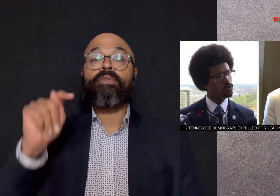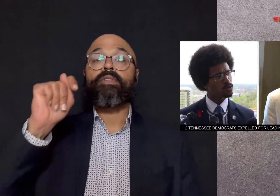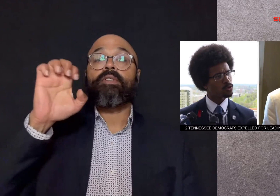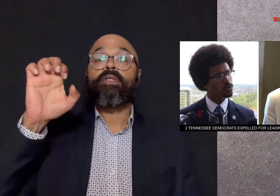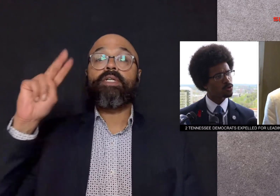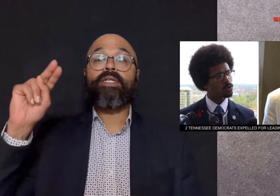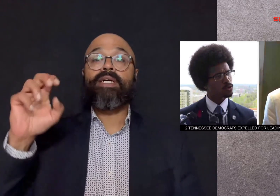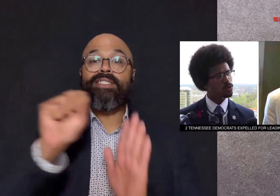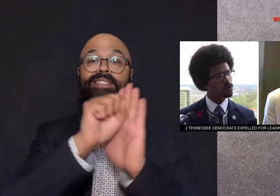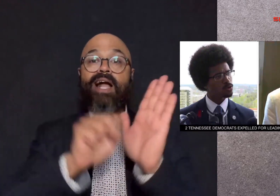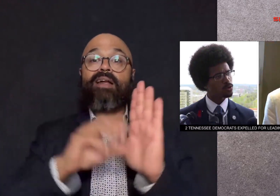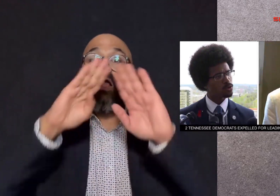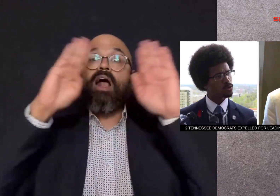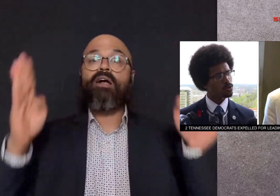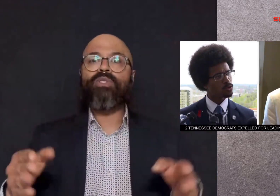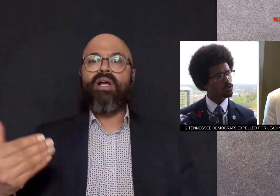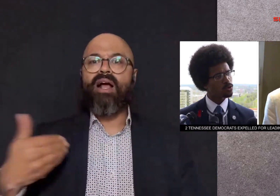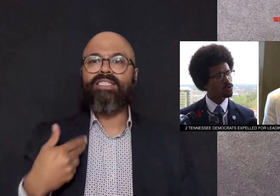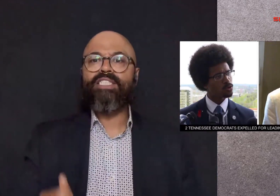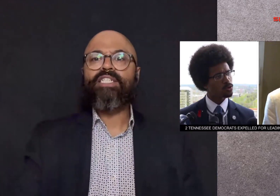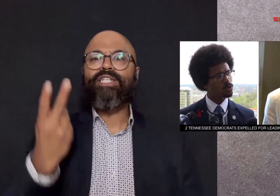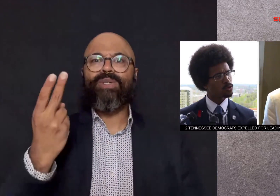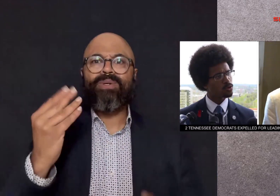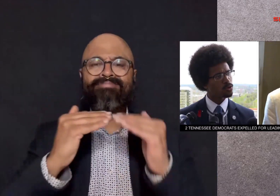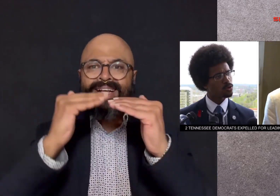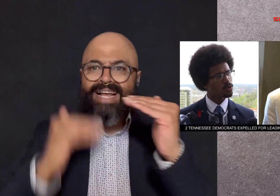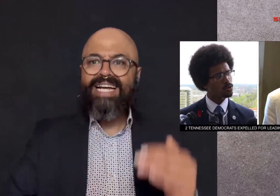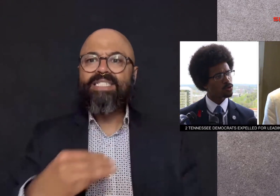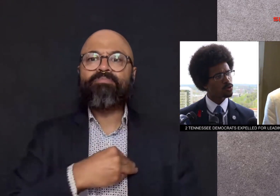the Tennessee state House has two less members than it did yesterday